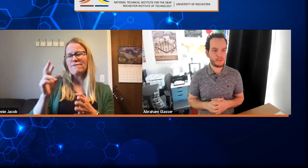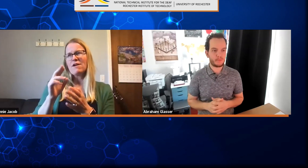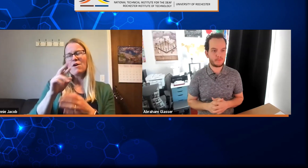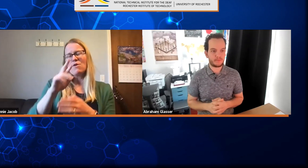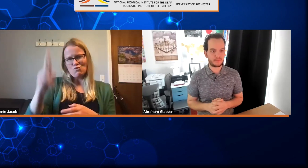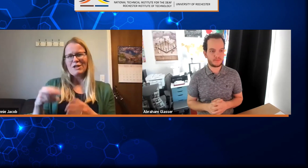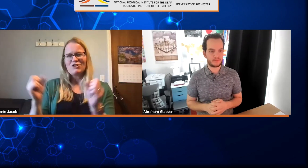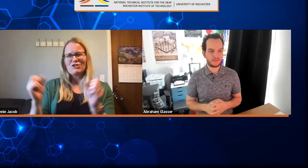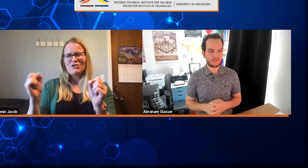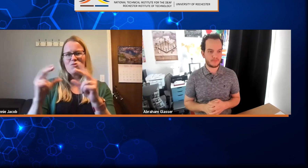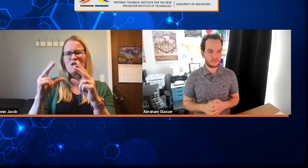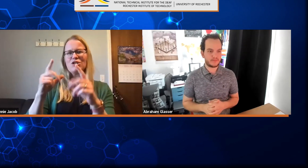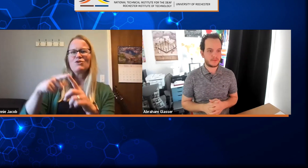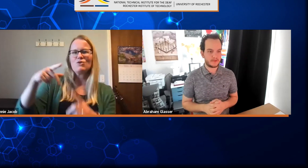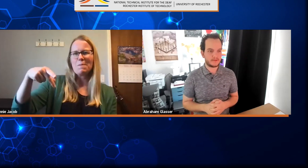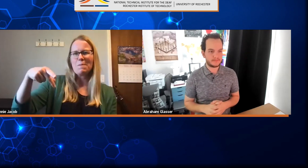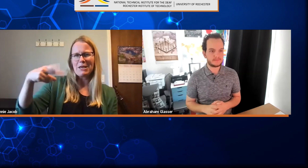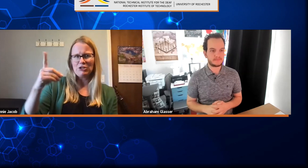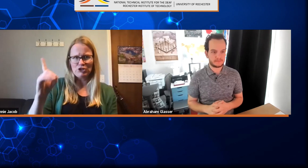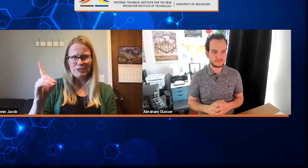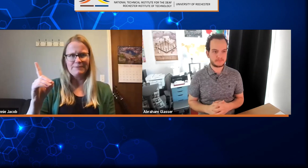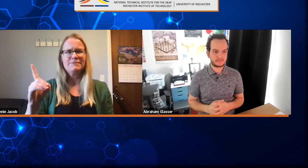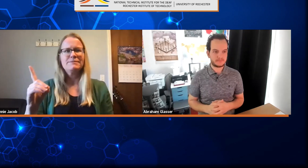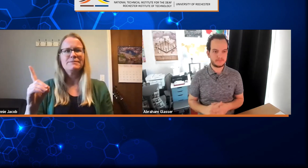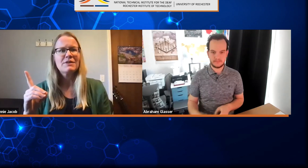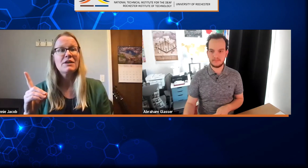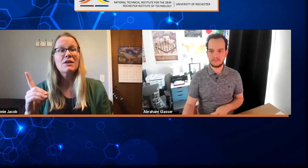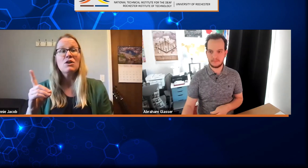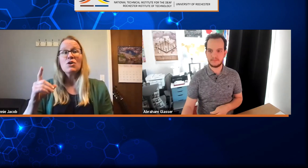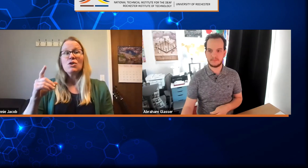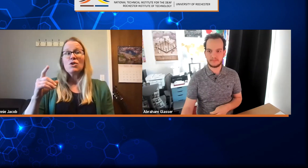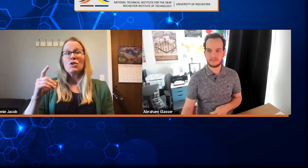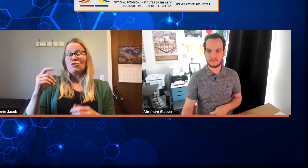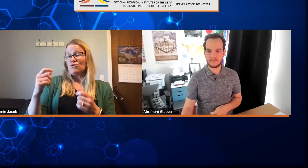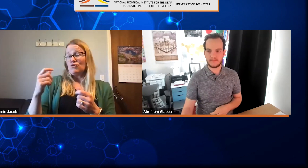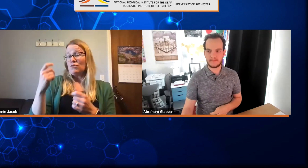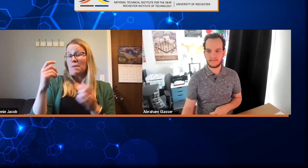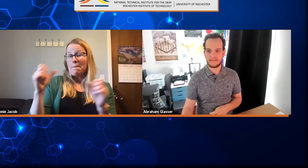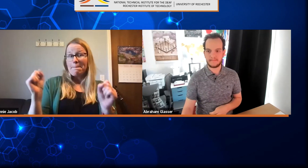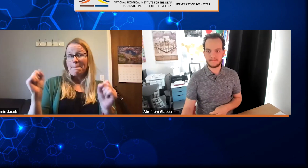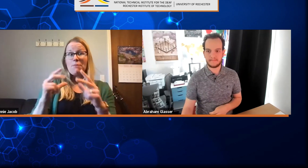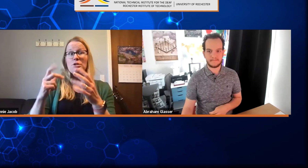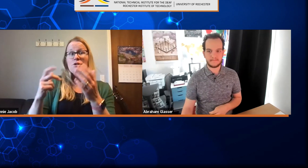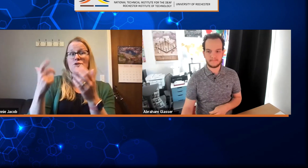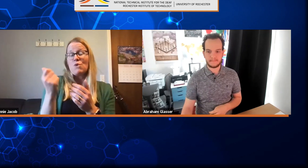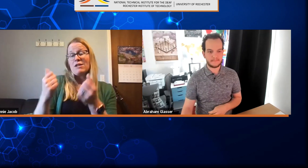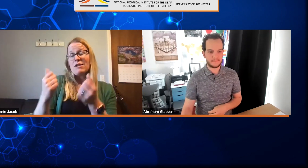of the Rochester Bridges to the Doctorate Program. The Bridges grant supports